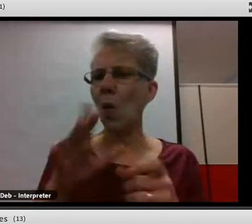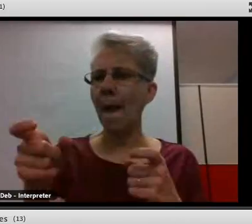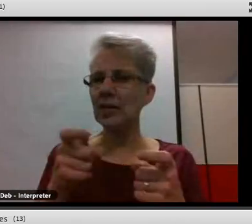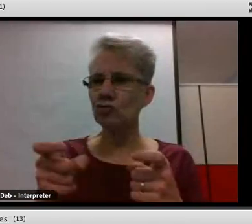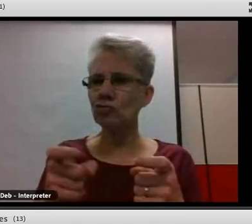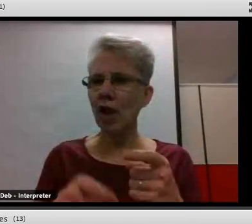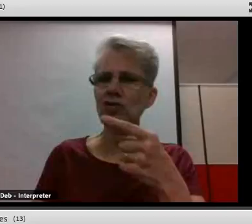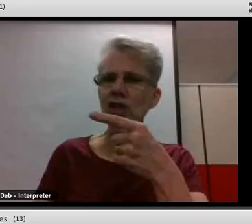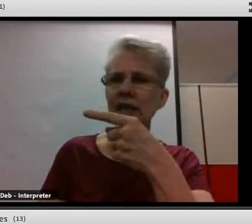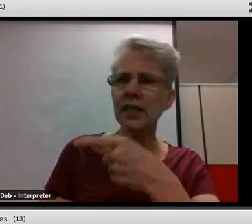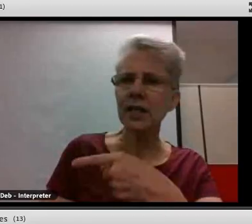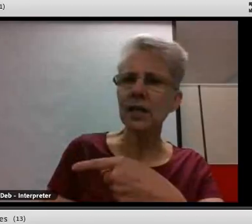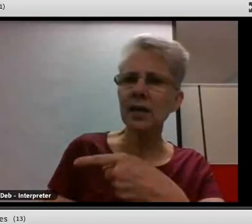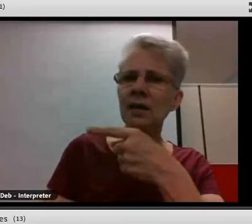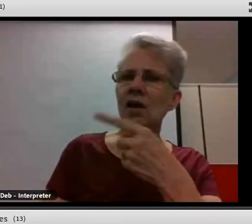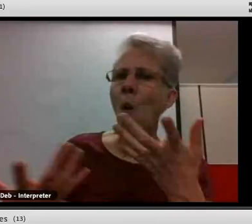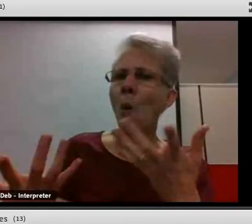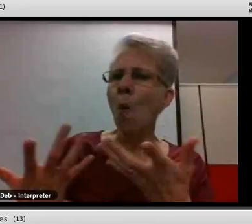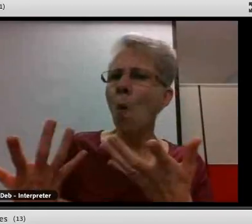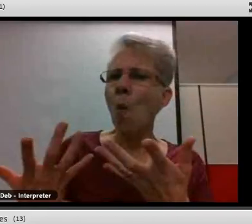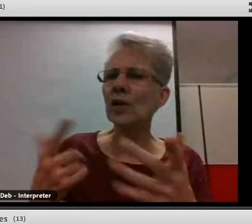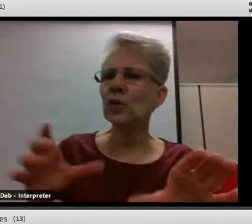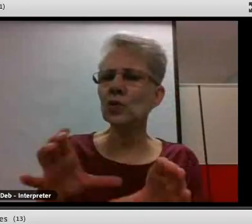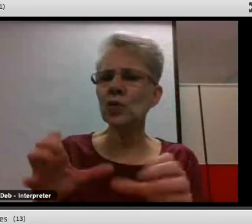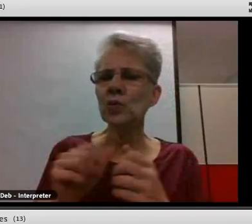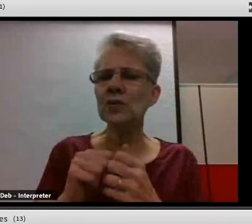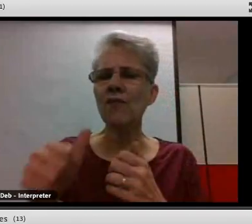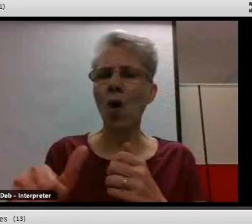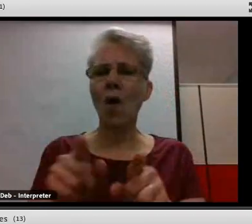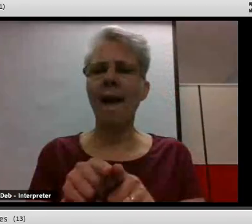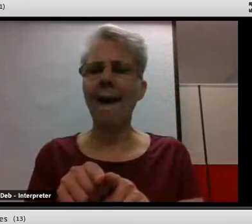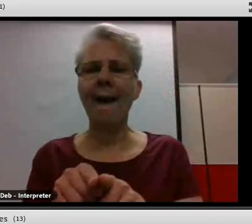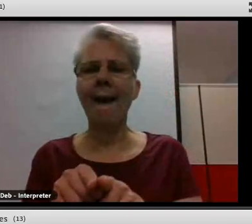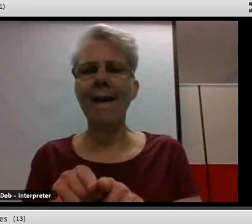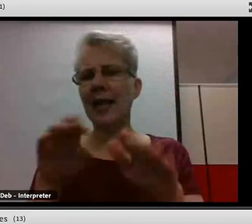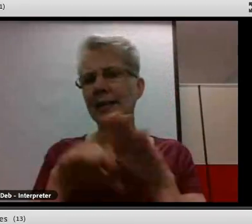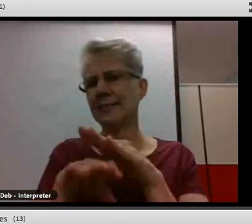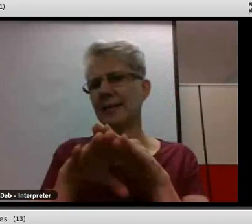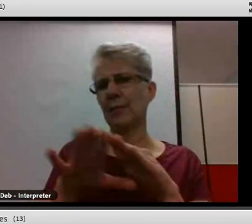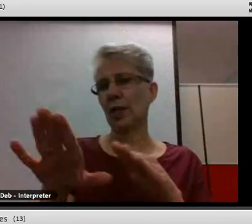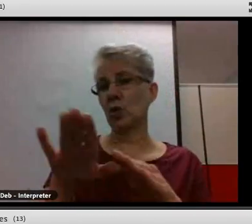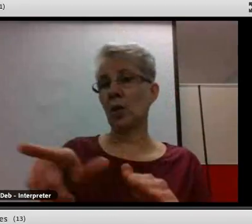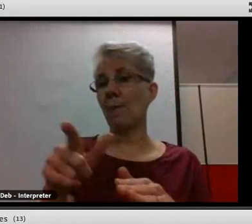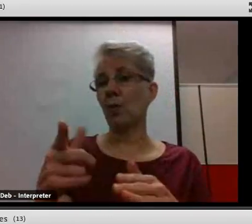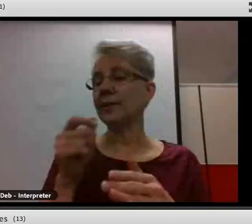And I've got a handout on that I can send you. But I just want to summarize very quickly.